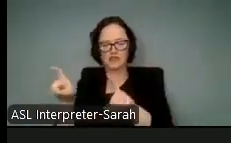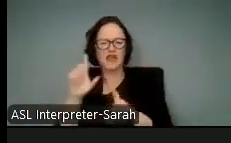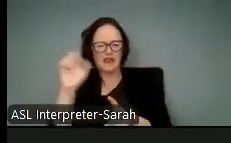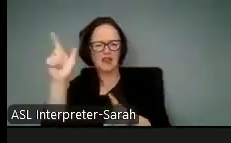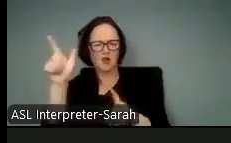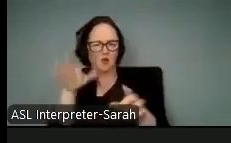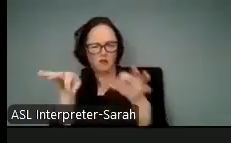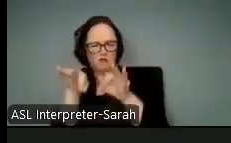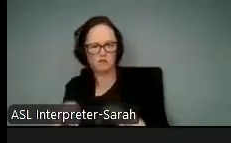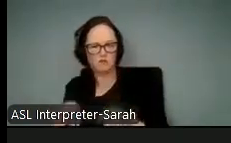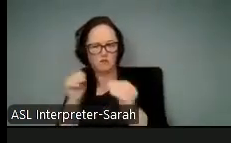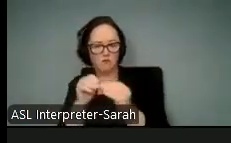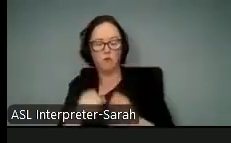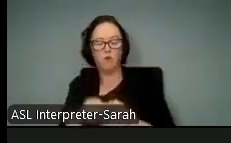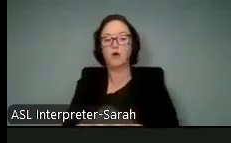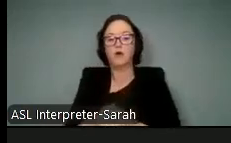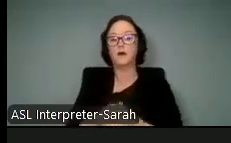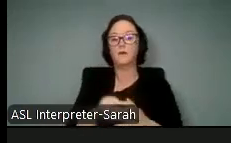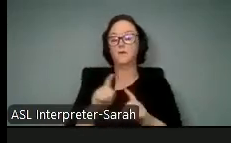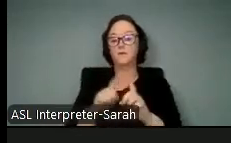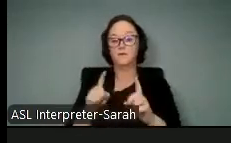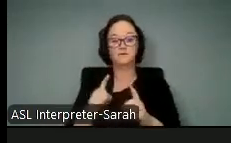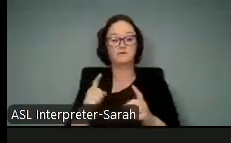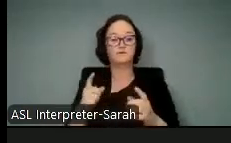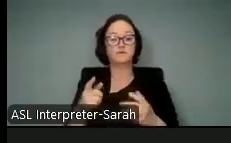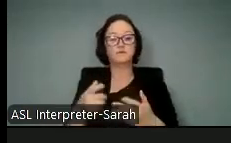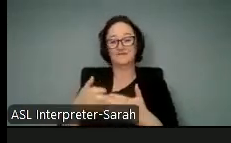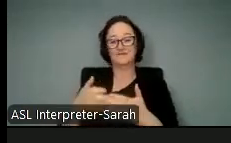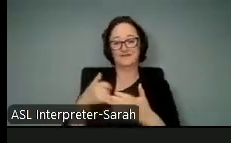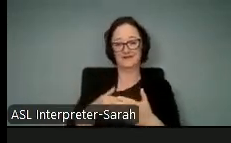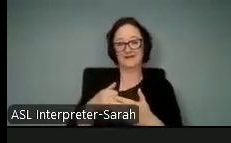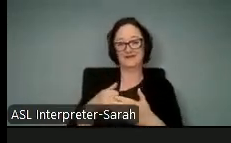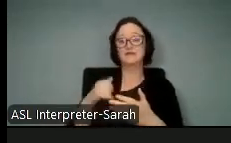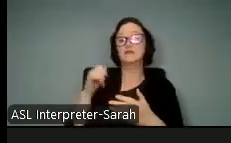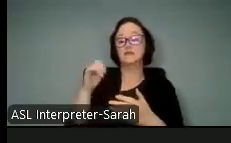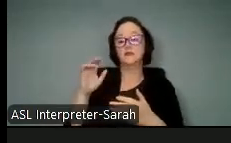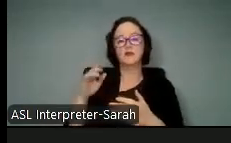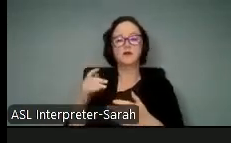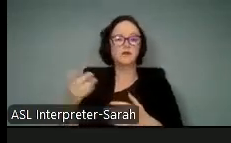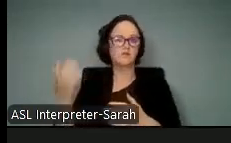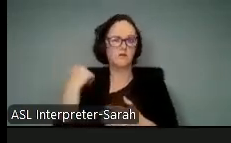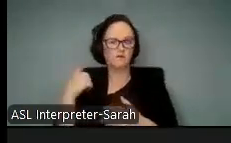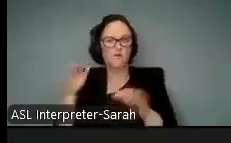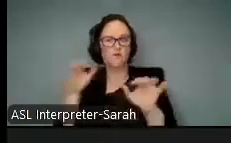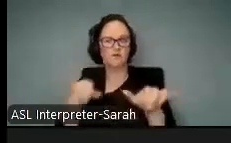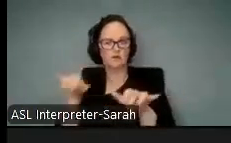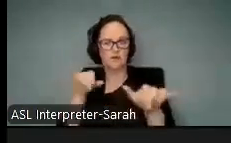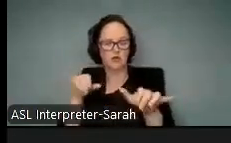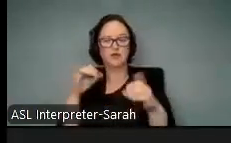WCAG 2.1 is now the previous standard. W3C released WCAG 2.2 last year,